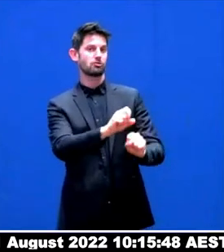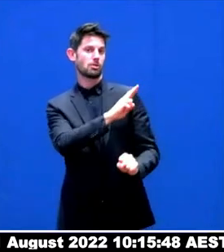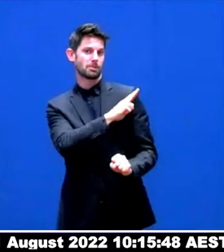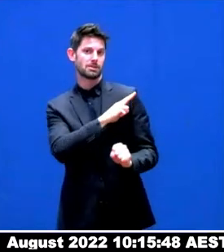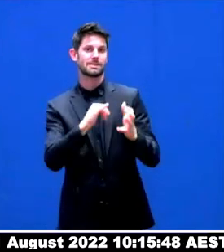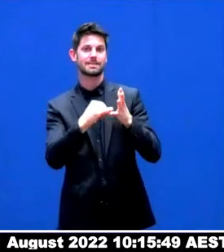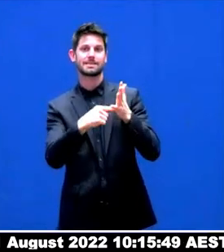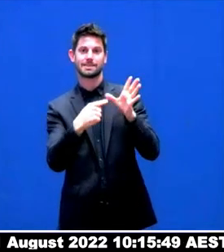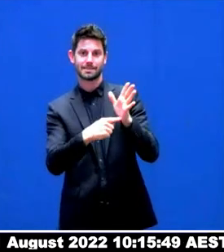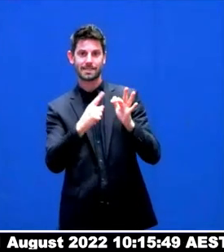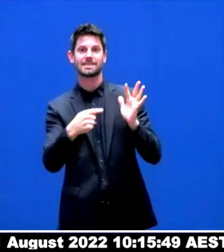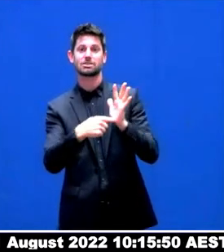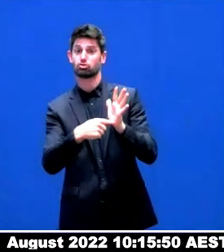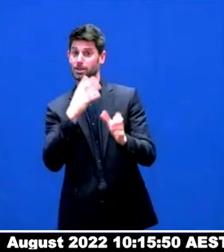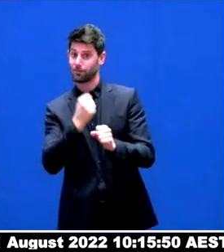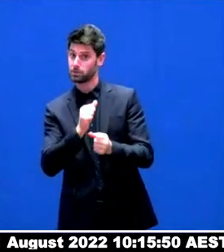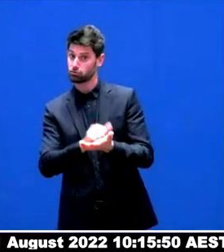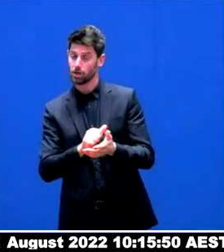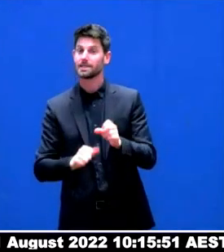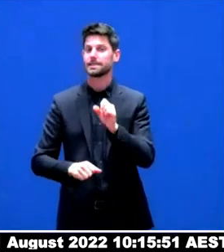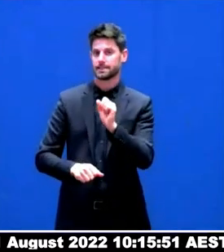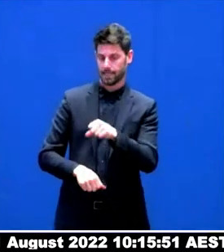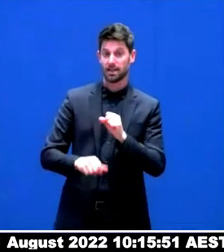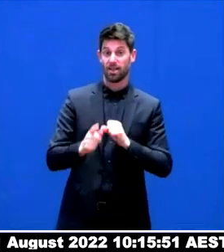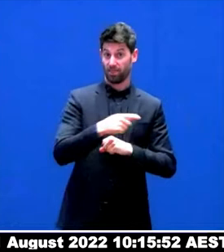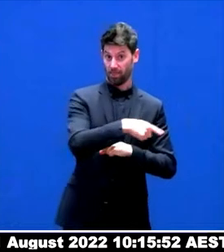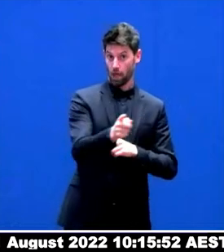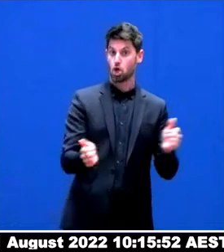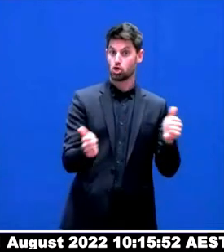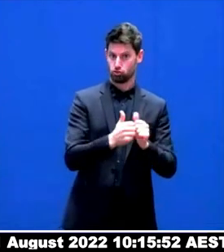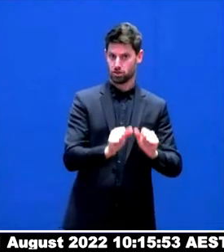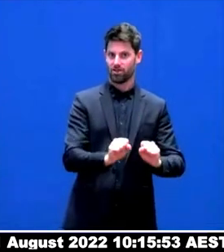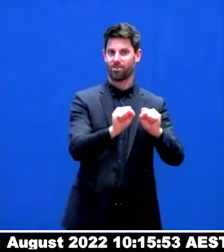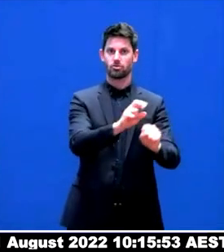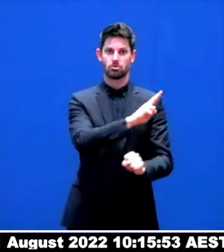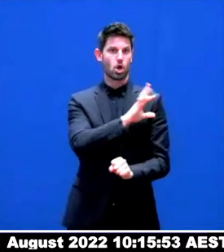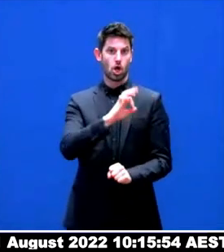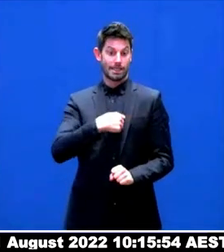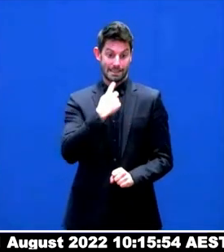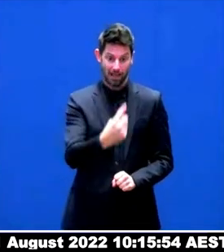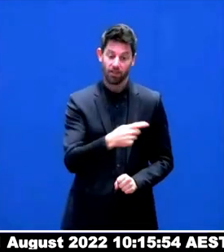That's correct and that's what they agreed was their responsibility under the Australian Disability Strategy.